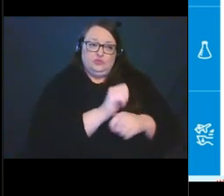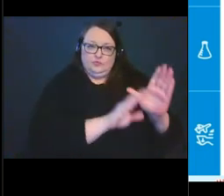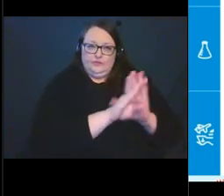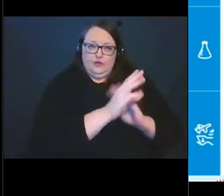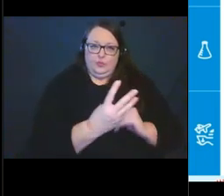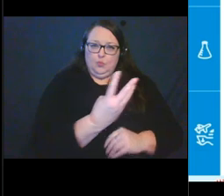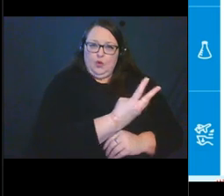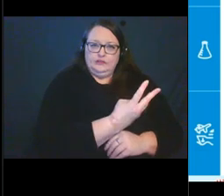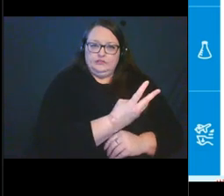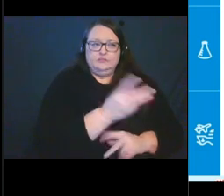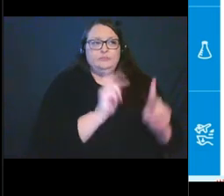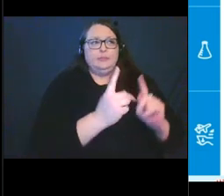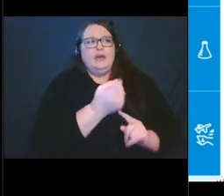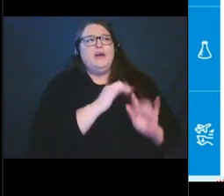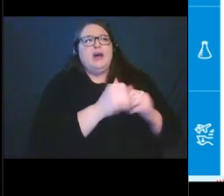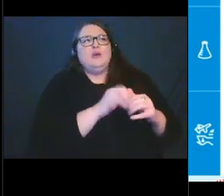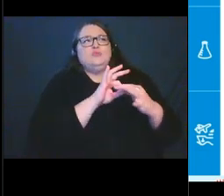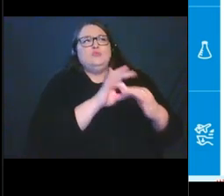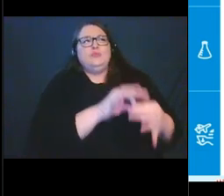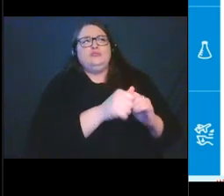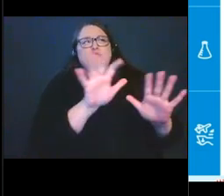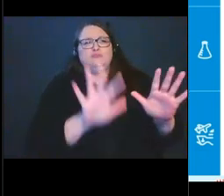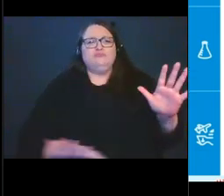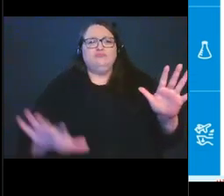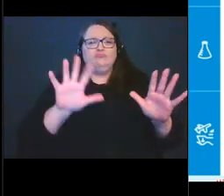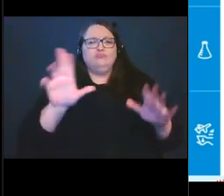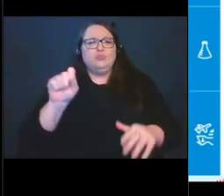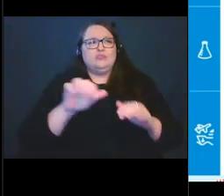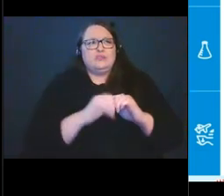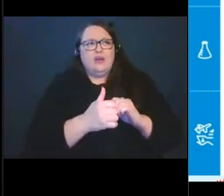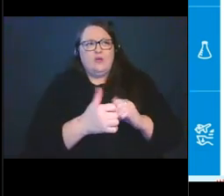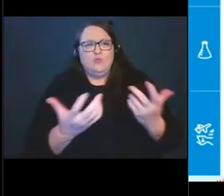HeatRisk was developed using mortality data thresholds, So as HeatRisk goes CONUS wide,